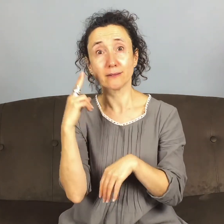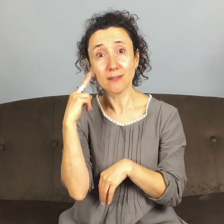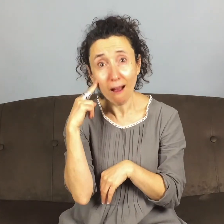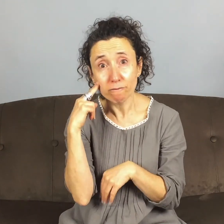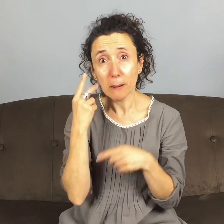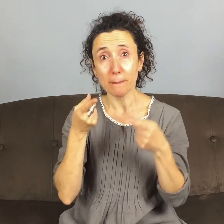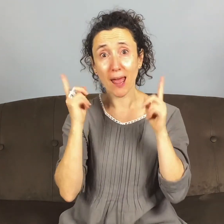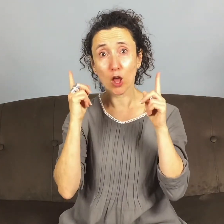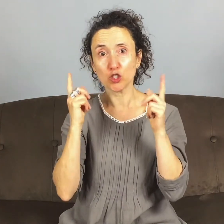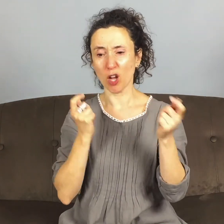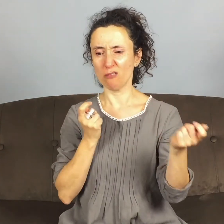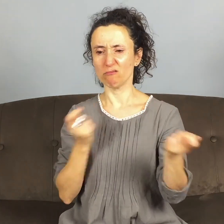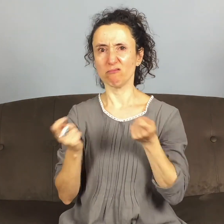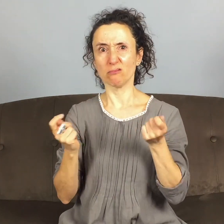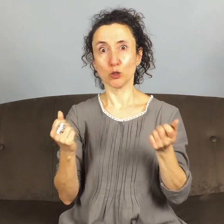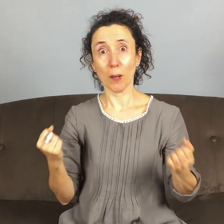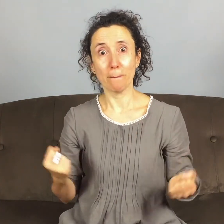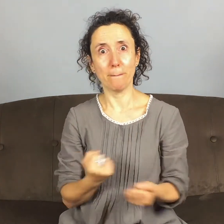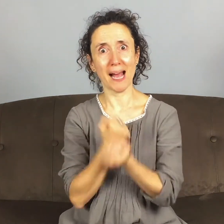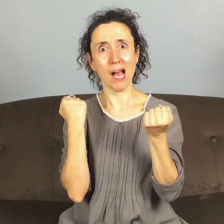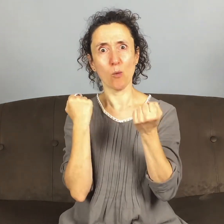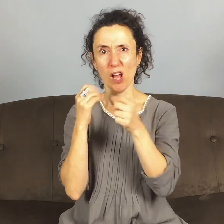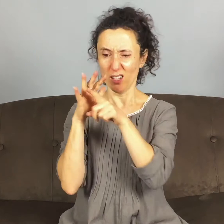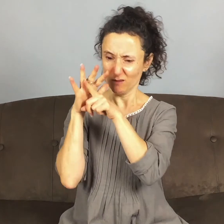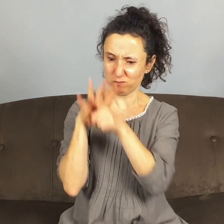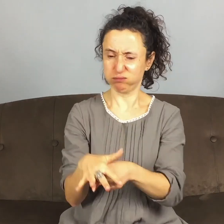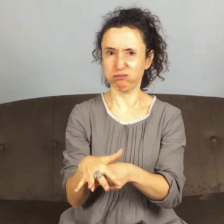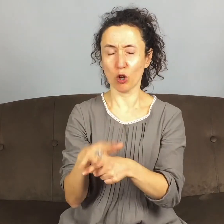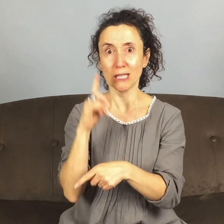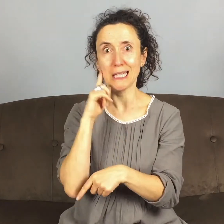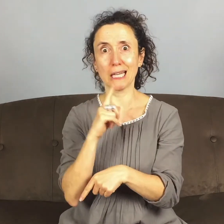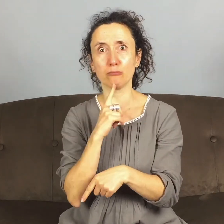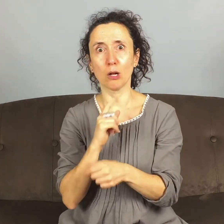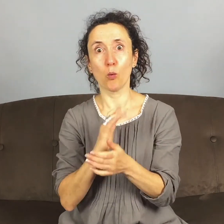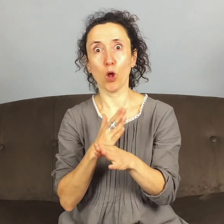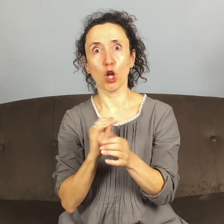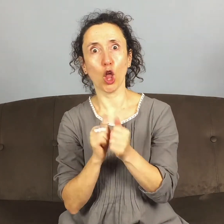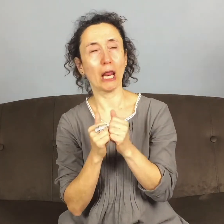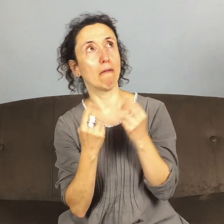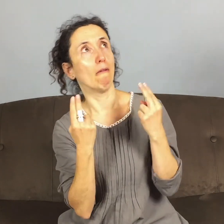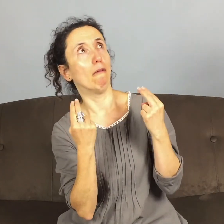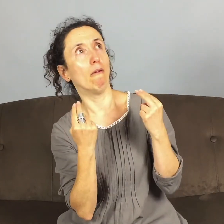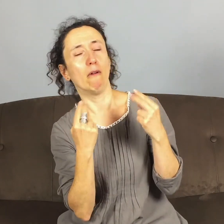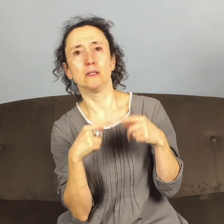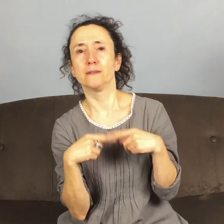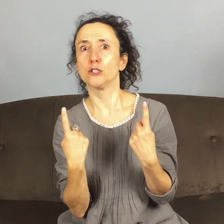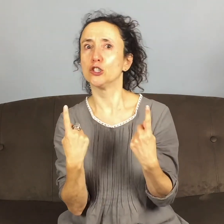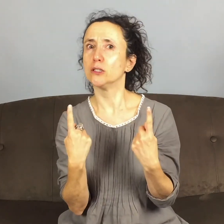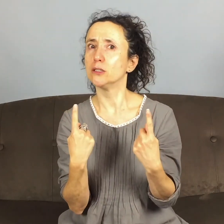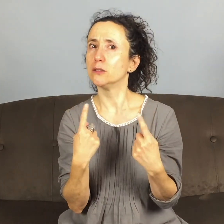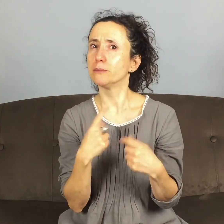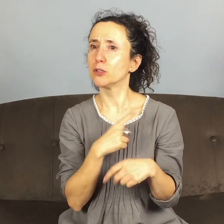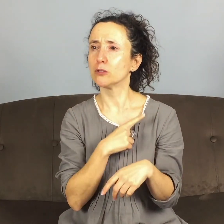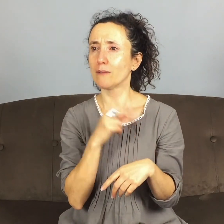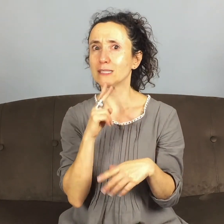So we have a deaf Manager with the power in the relationship oppressing their hearing employee.